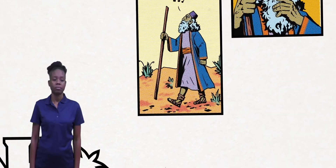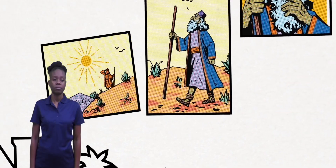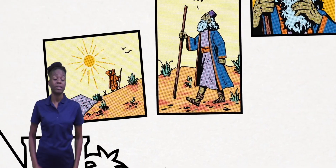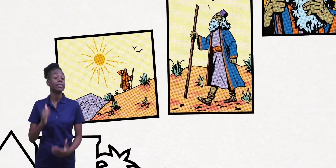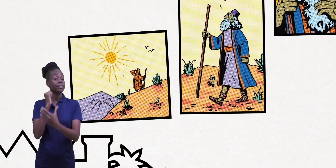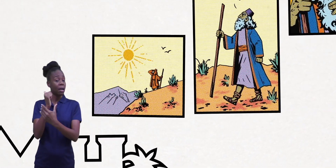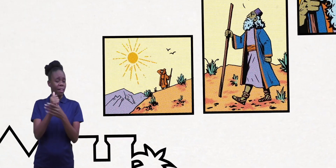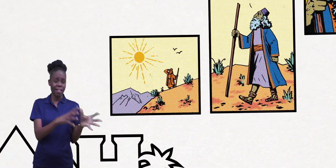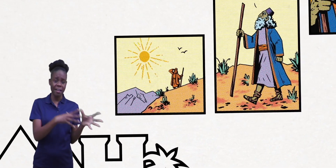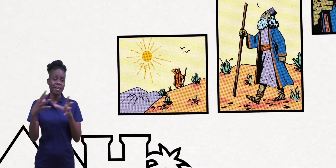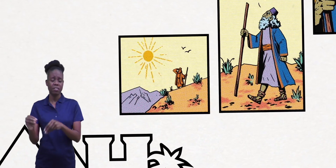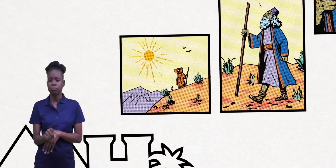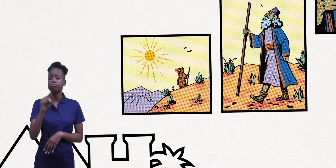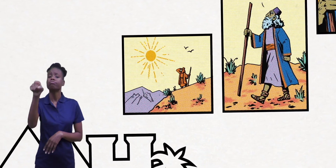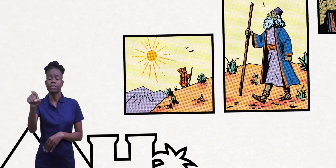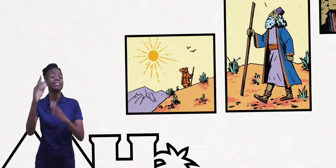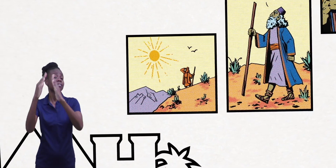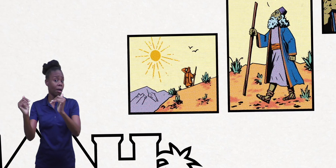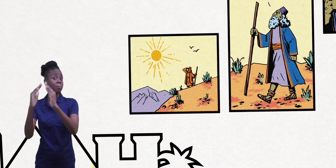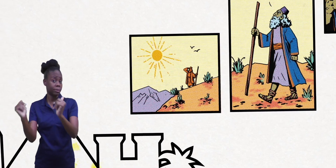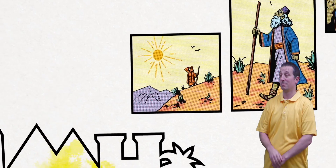Jon: Yeah. Abraham leaves and goes down to Egypt.